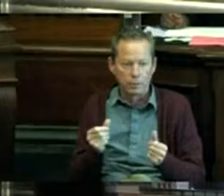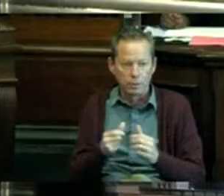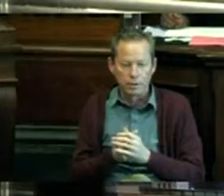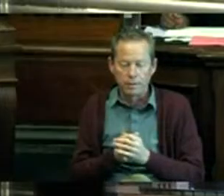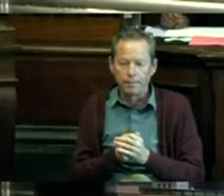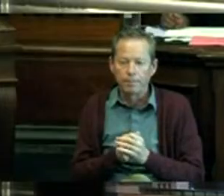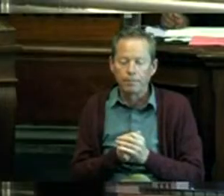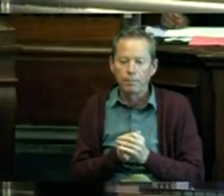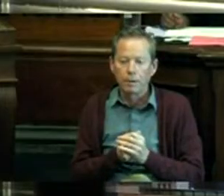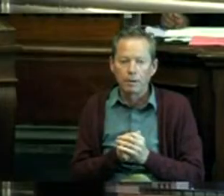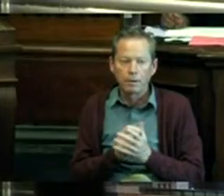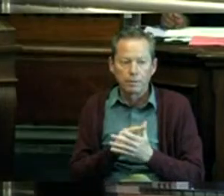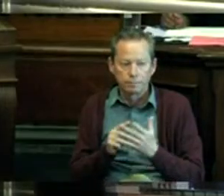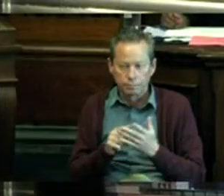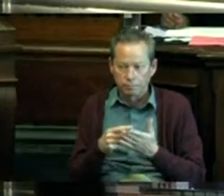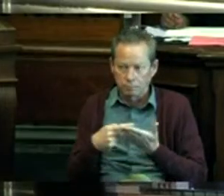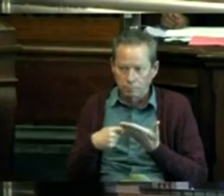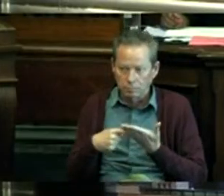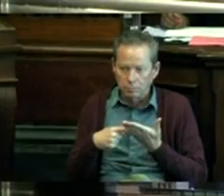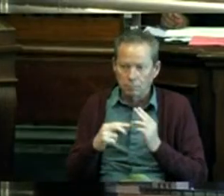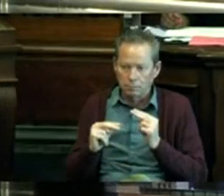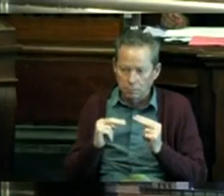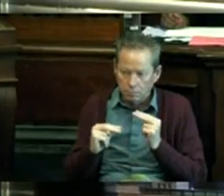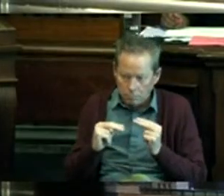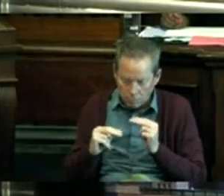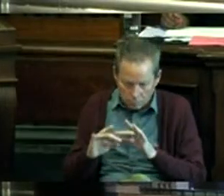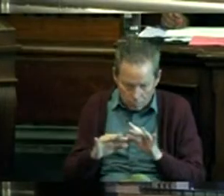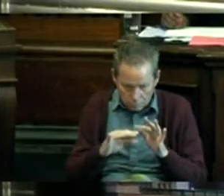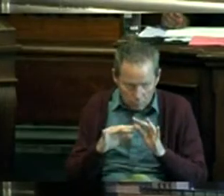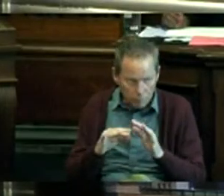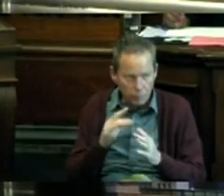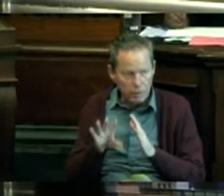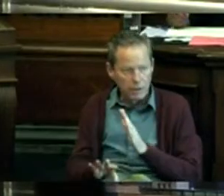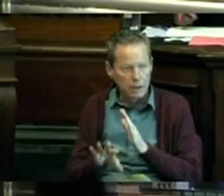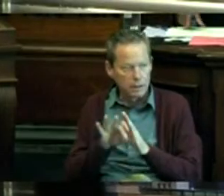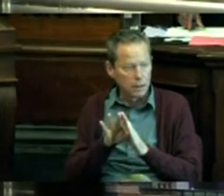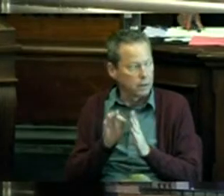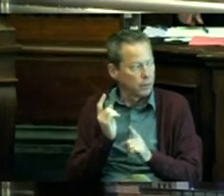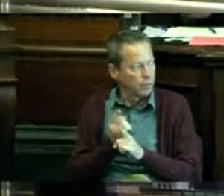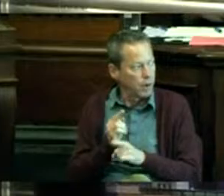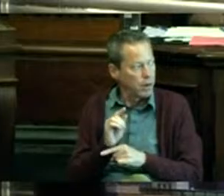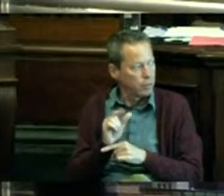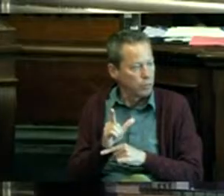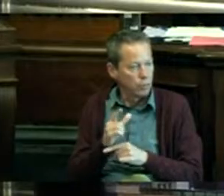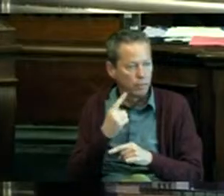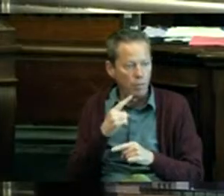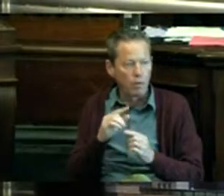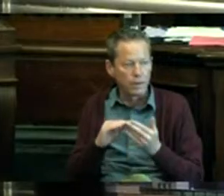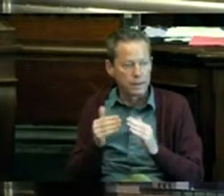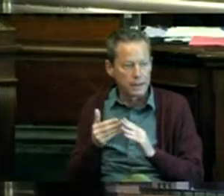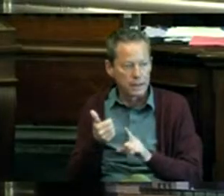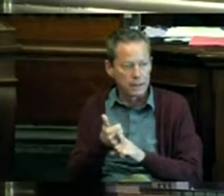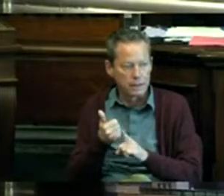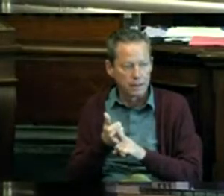explicitly to try to impress us with their solutions. And after